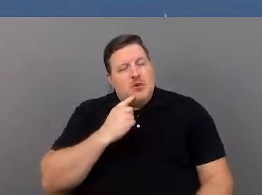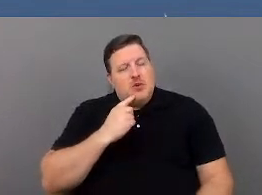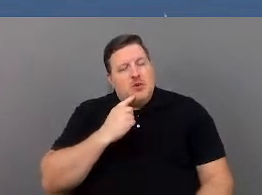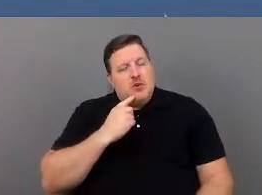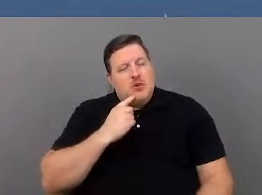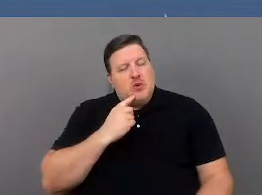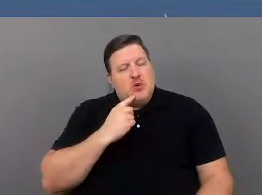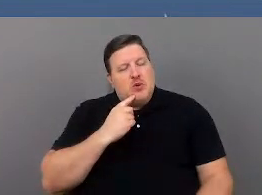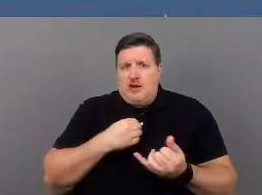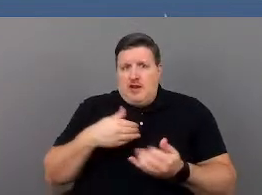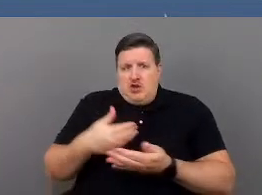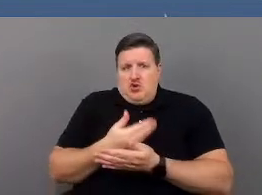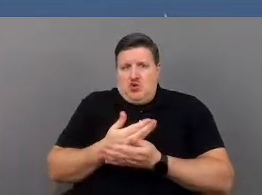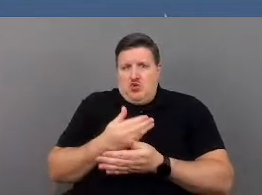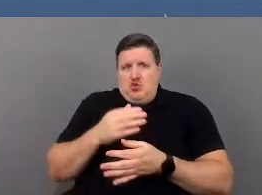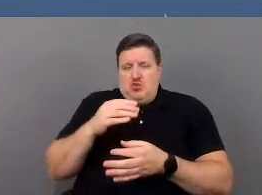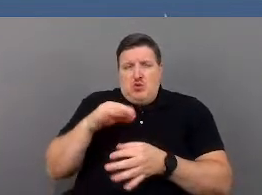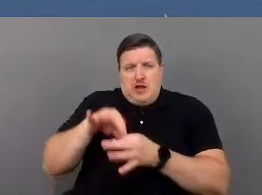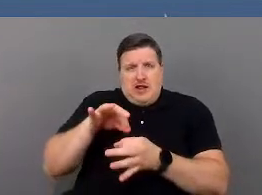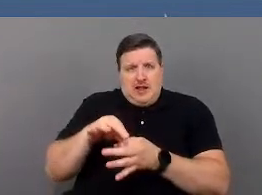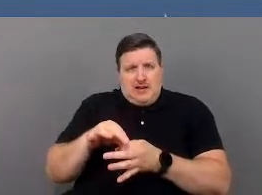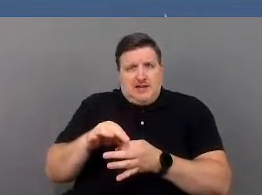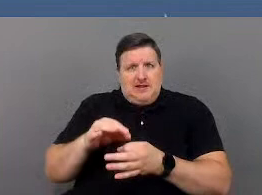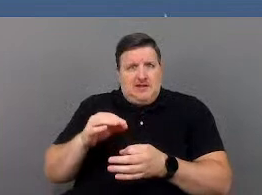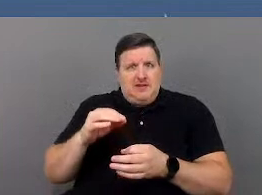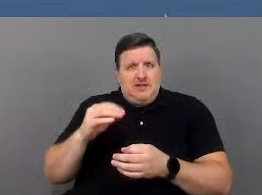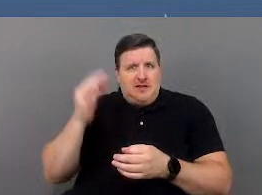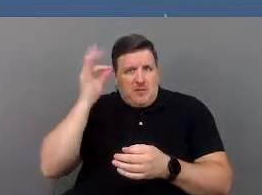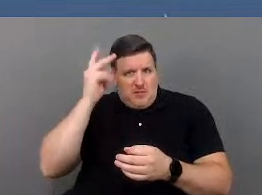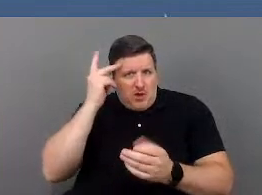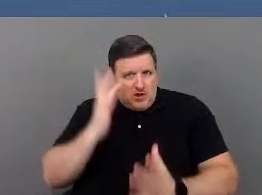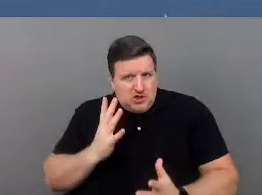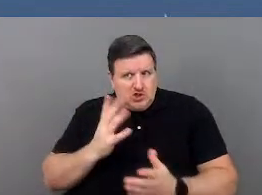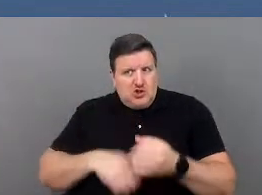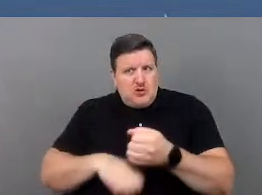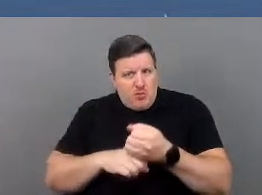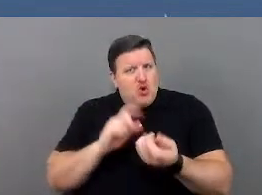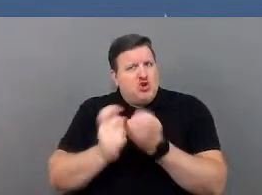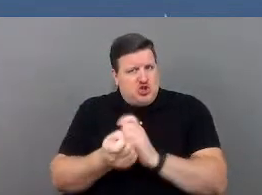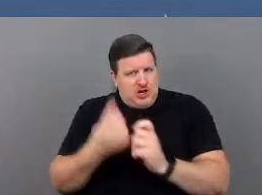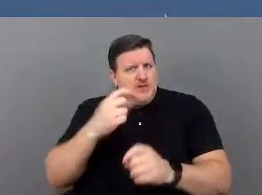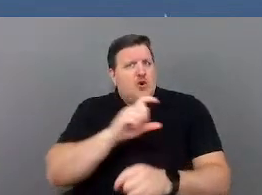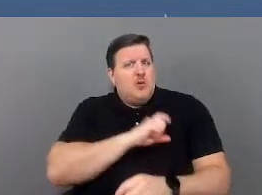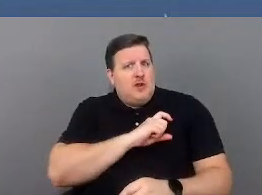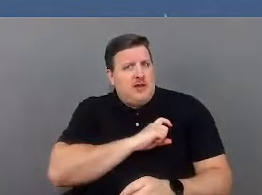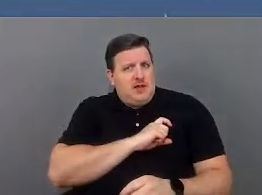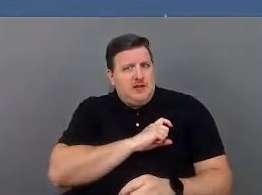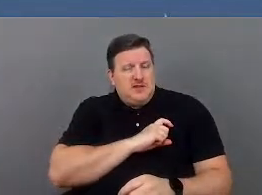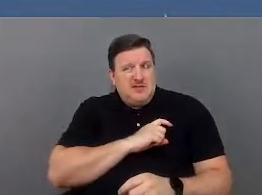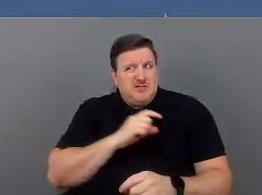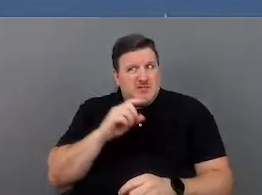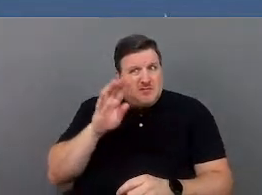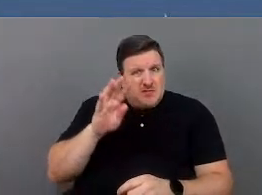MINNEAPOLIS OFFICIALS VOICED SUPPORT FOR SOME SORT OF CHANGE NEEDED IN POLICE, ALONG WITH 44% OF VOTERS, THE CURRENT